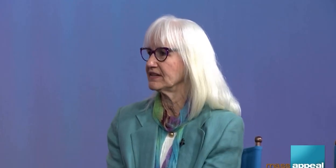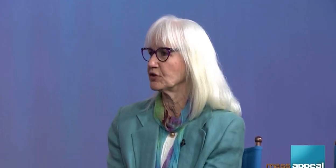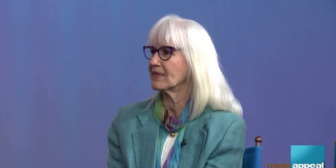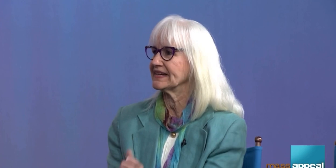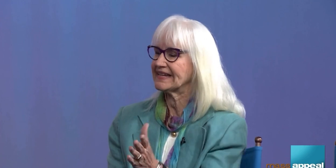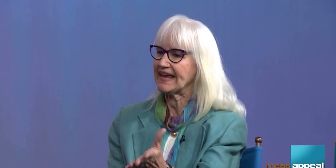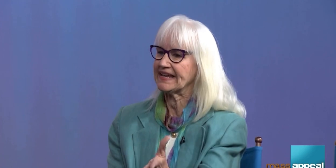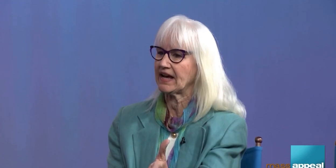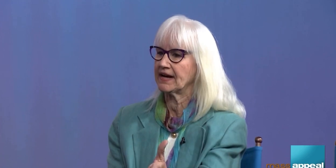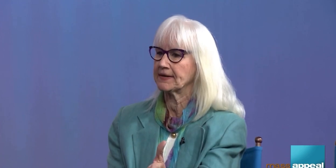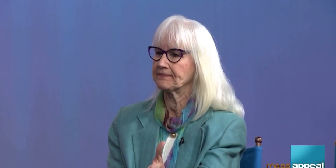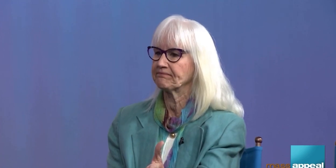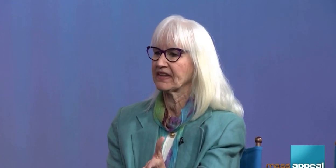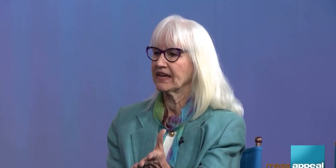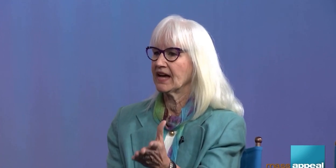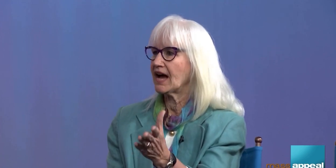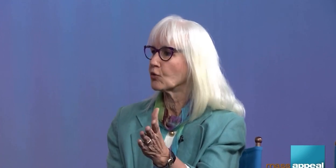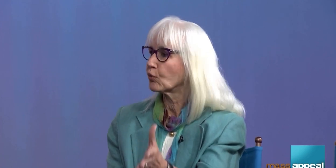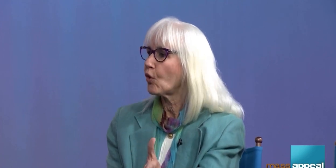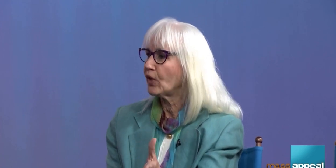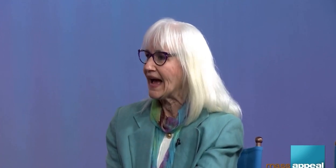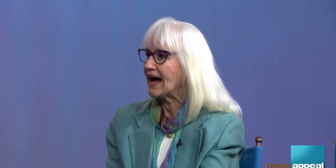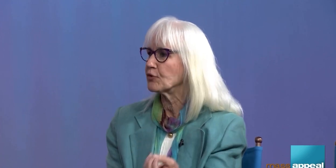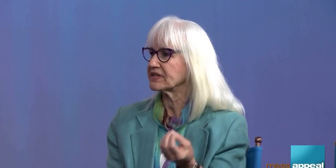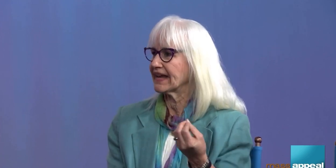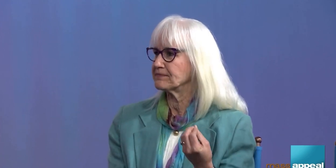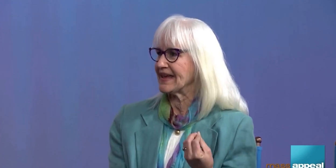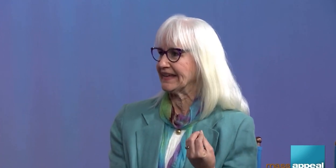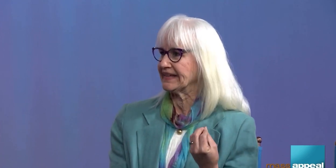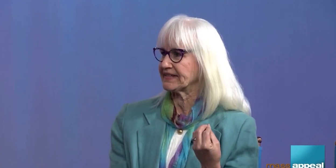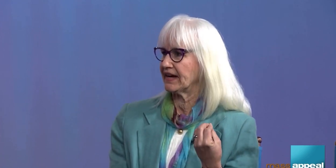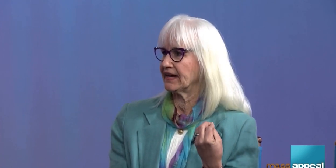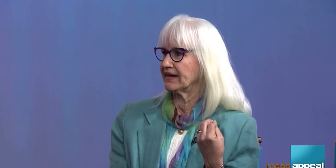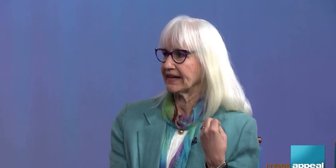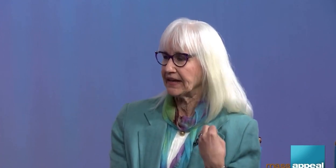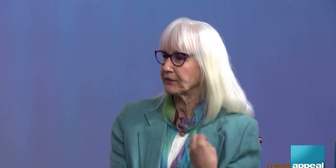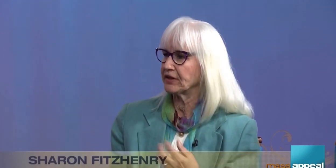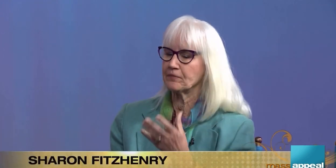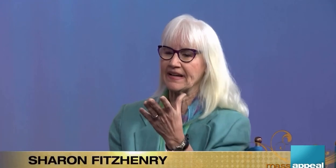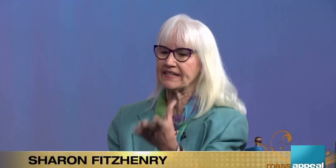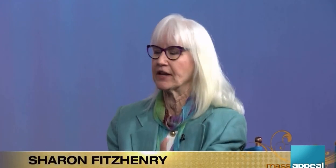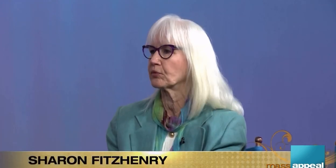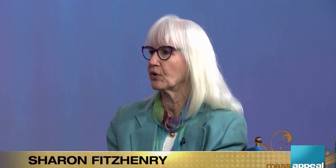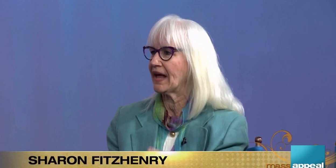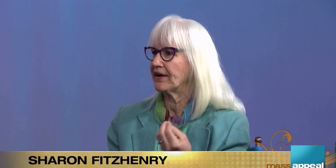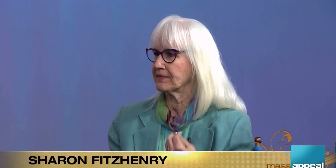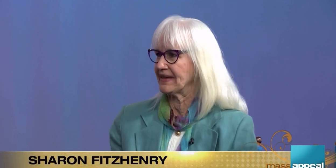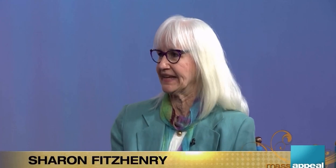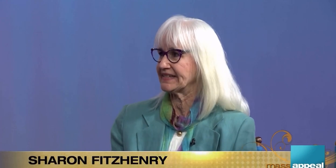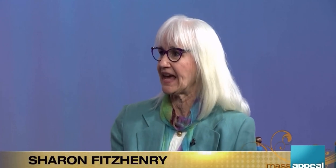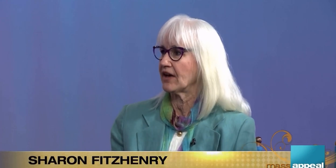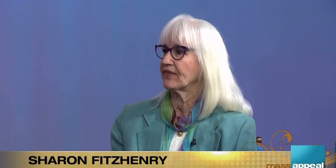you might take a role out and make it hearing, you might take a role out and make it Deaf and